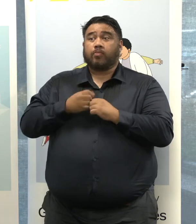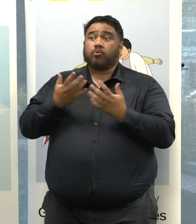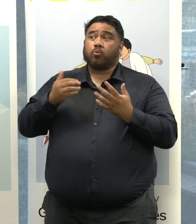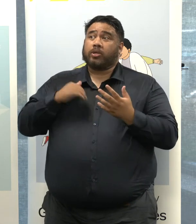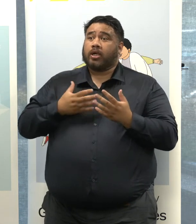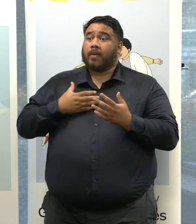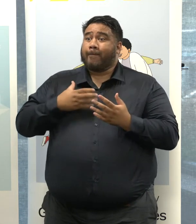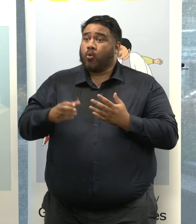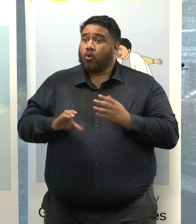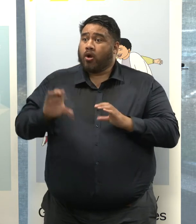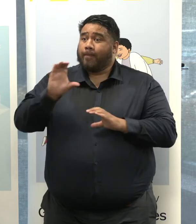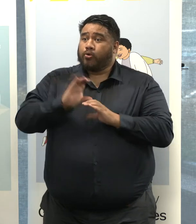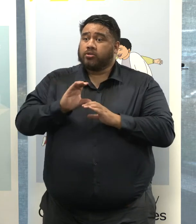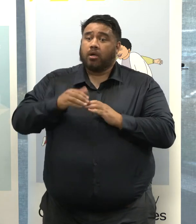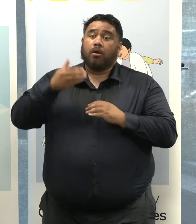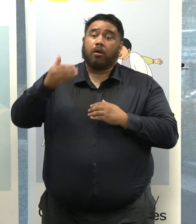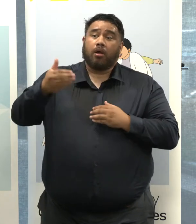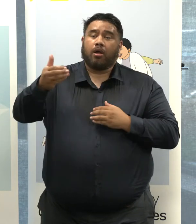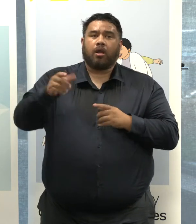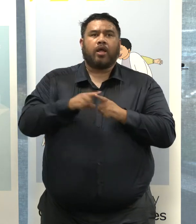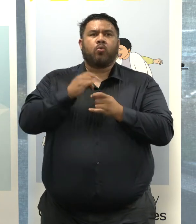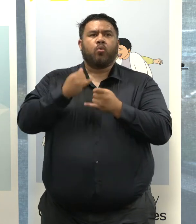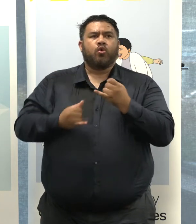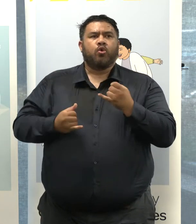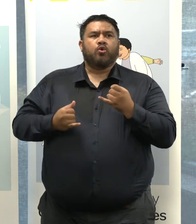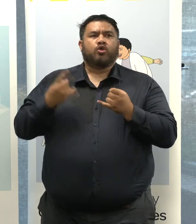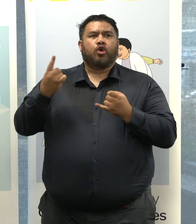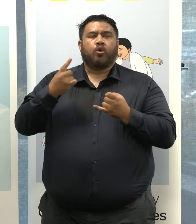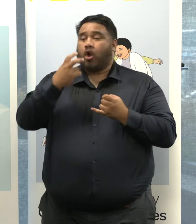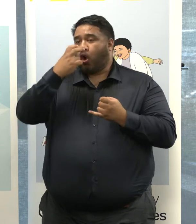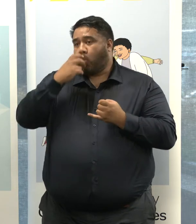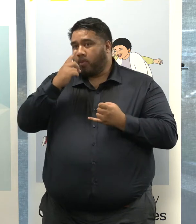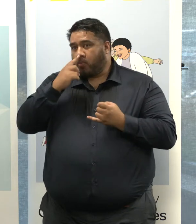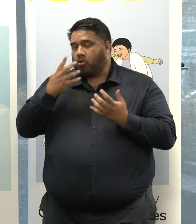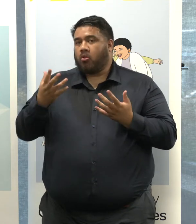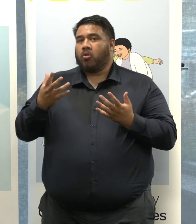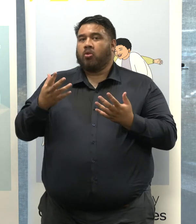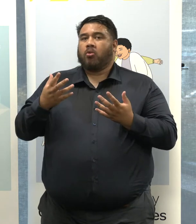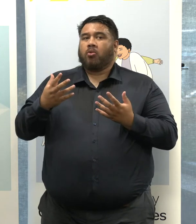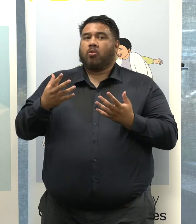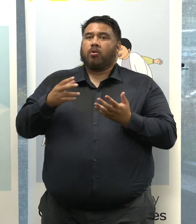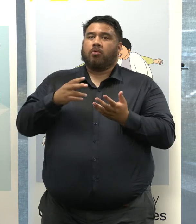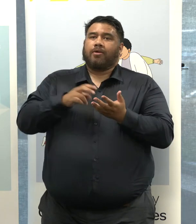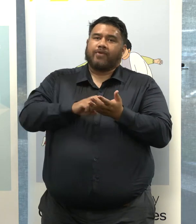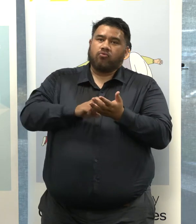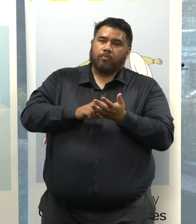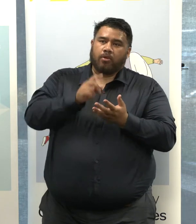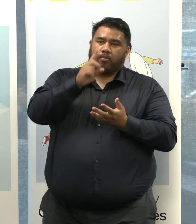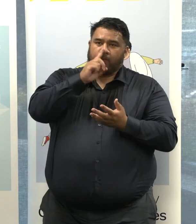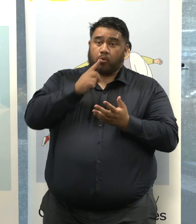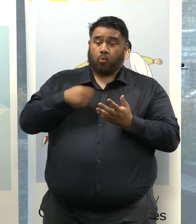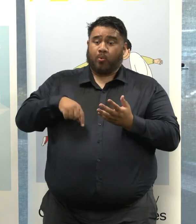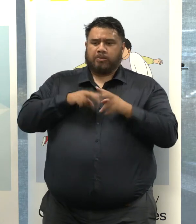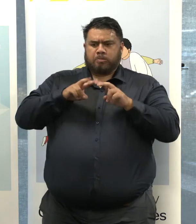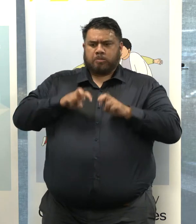There are questions being raised, and our scientific